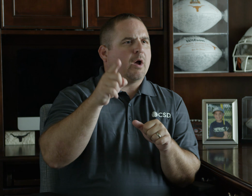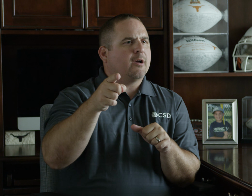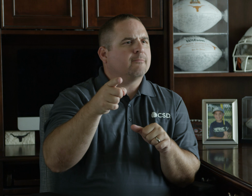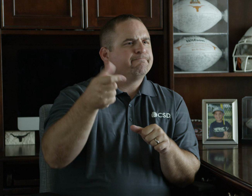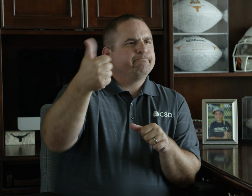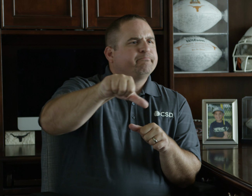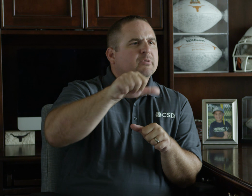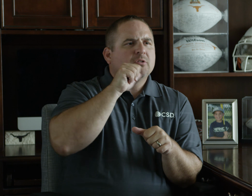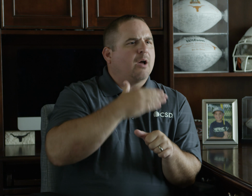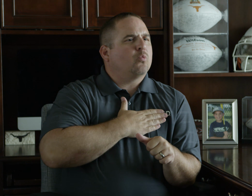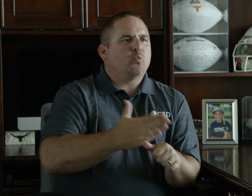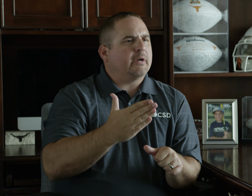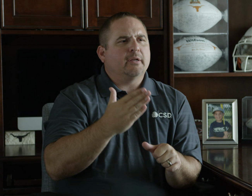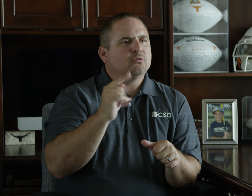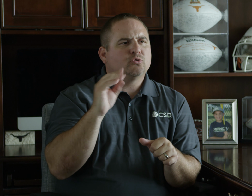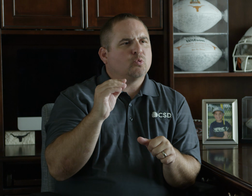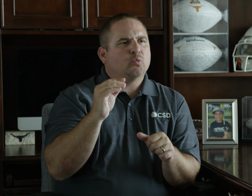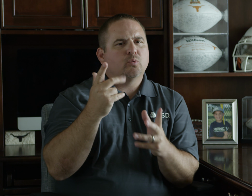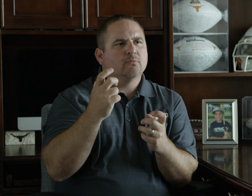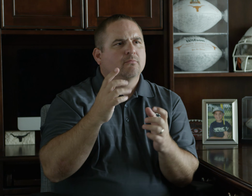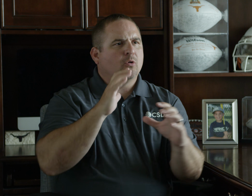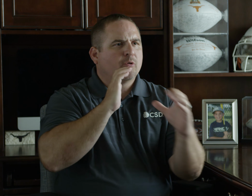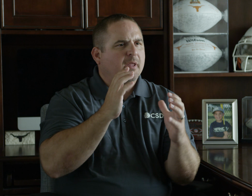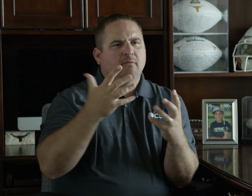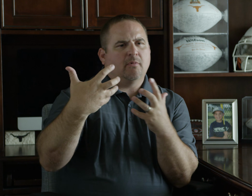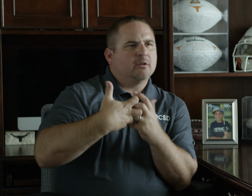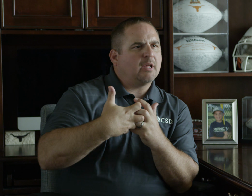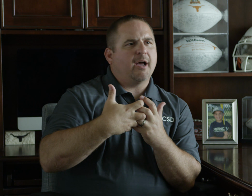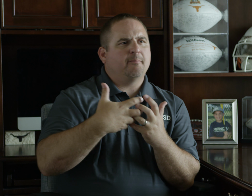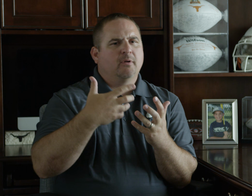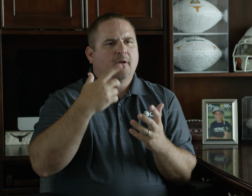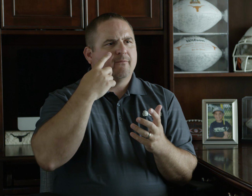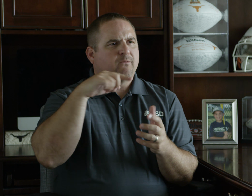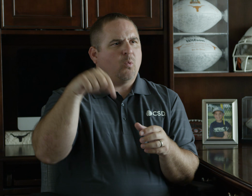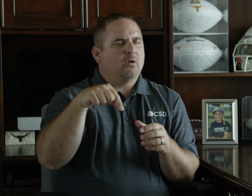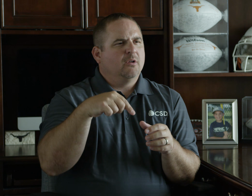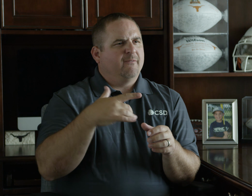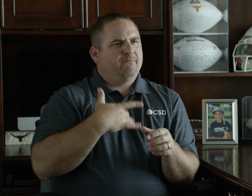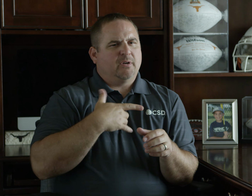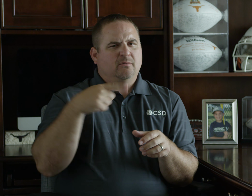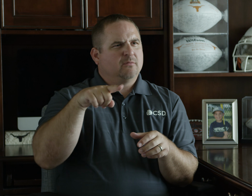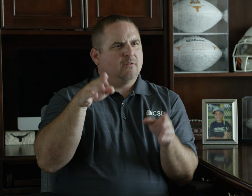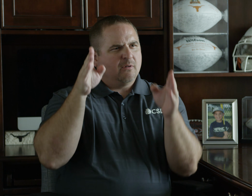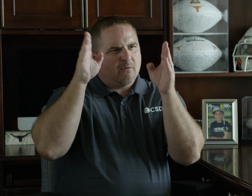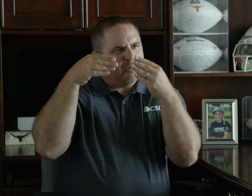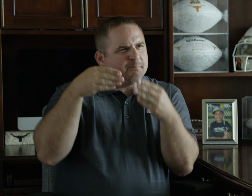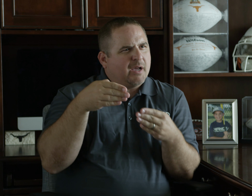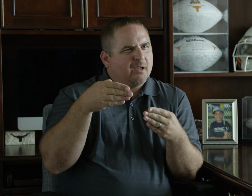They turned me down, they were not willing to work with me communication wise. It felt like they were close-minded.